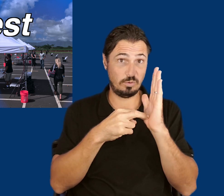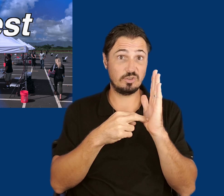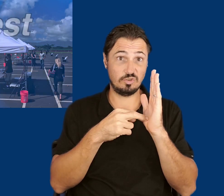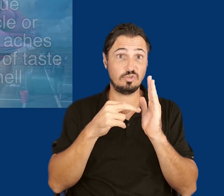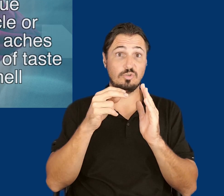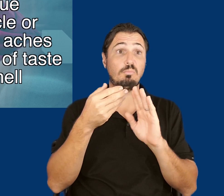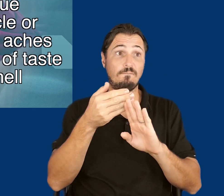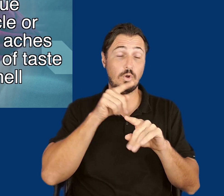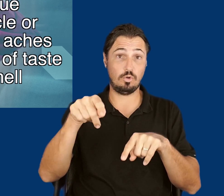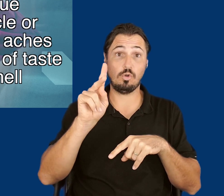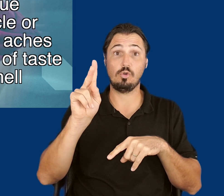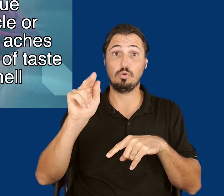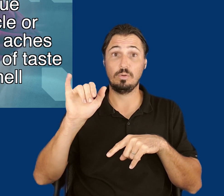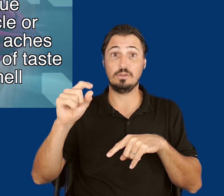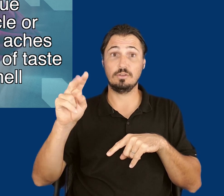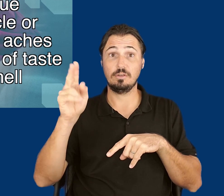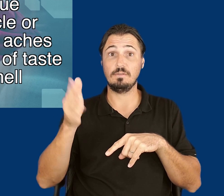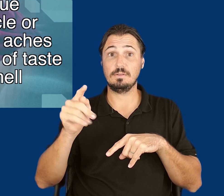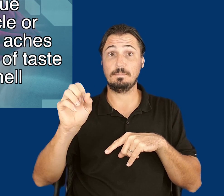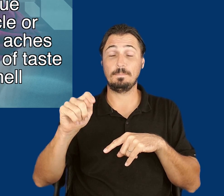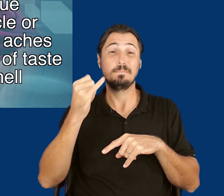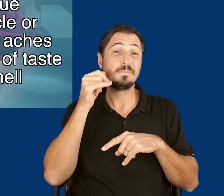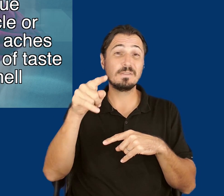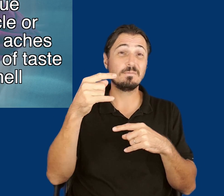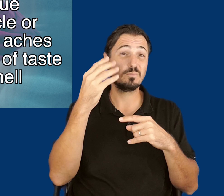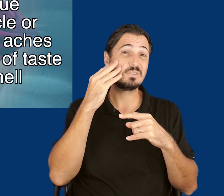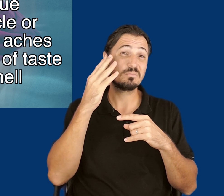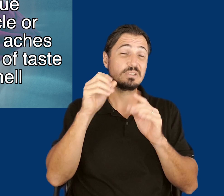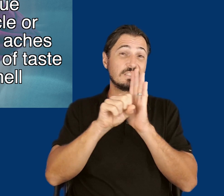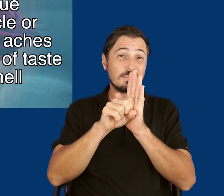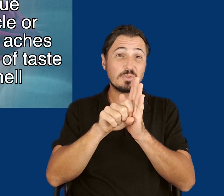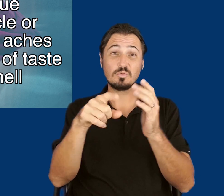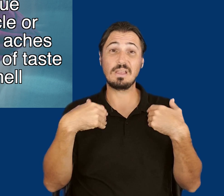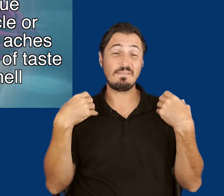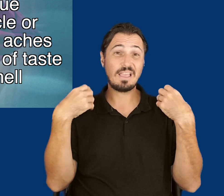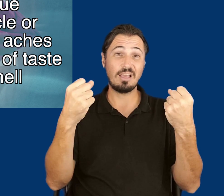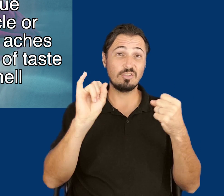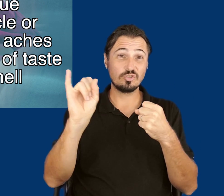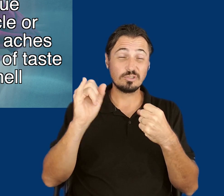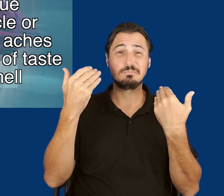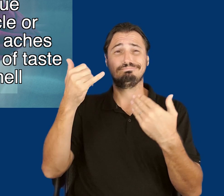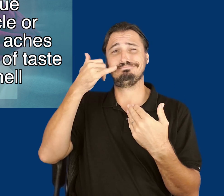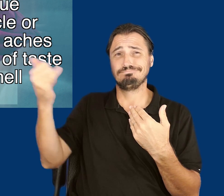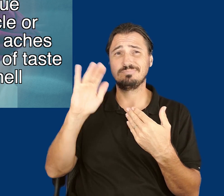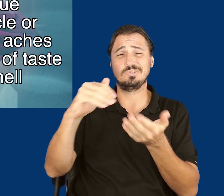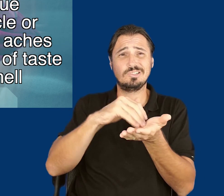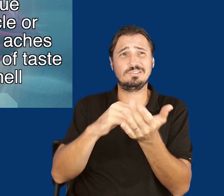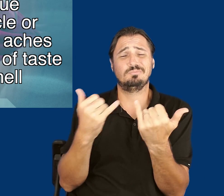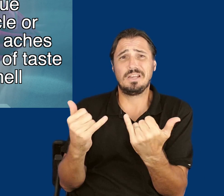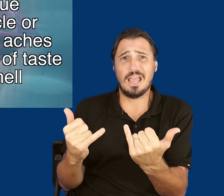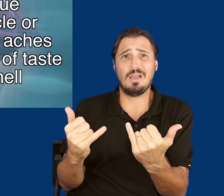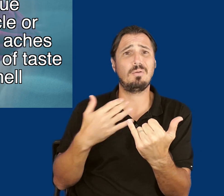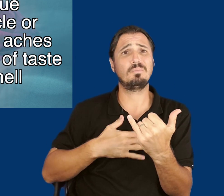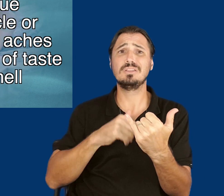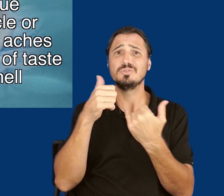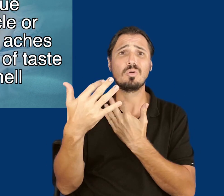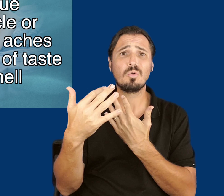Folks, if you are experiencing symptoms and have health insurance, please contact your physician immediately. Do not wait for surge testing to be tested.